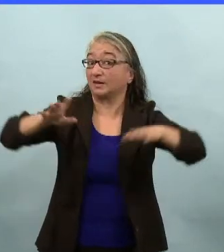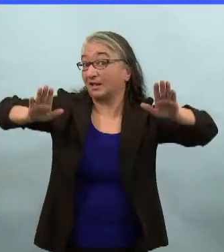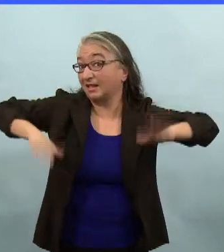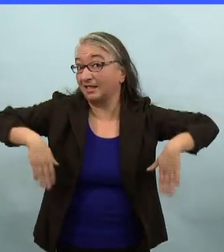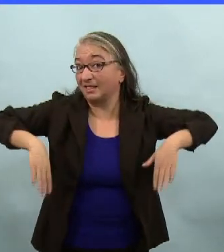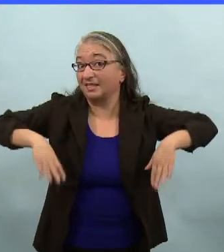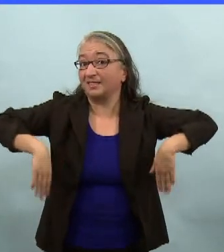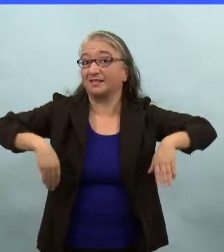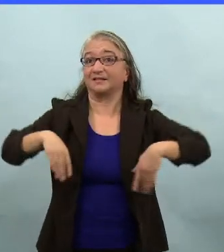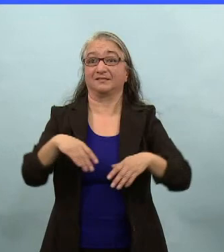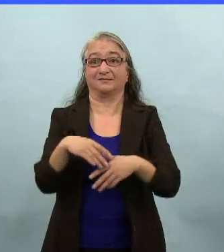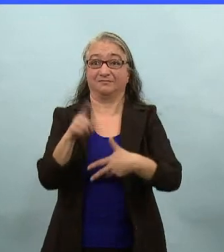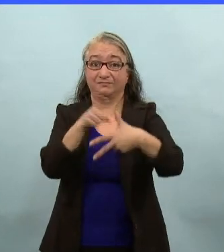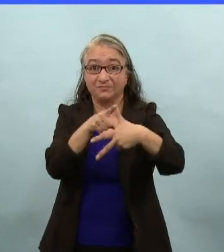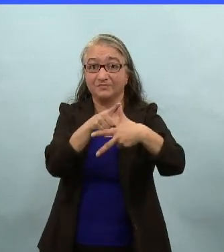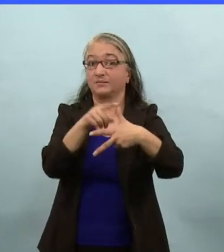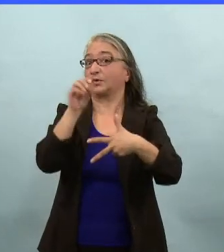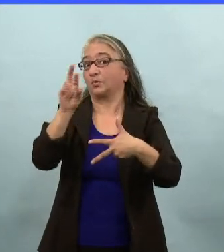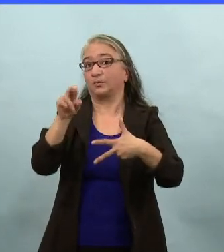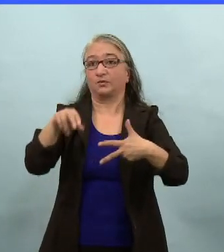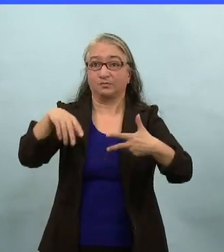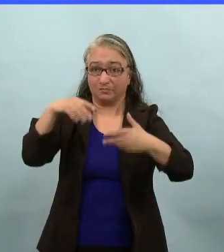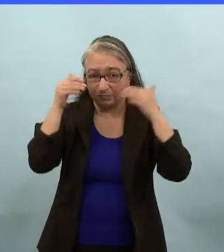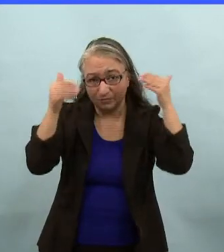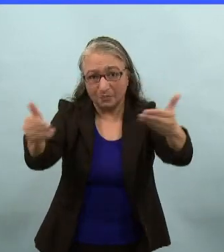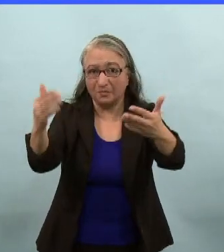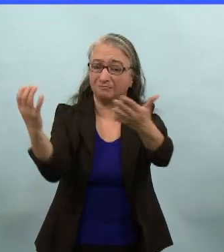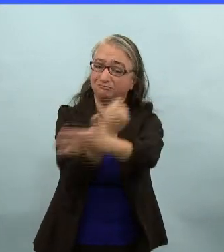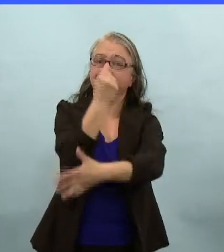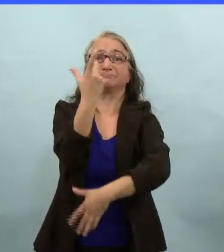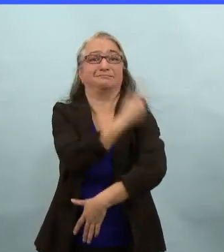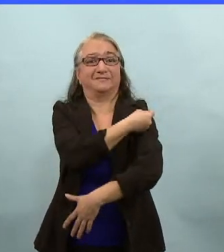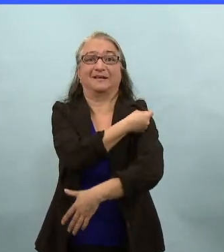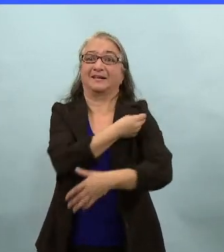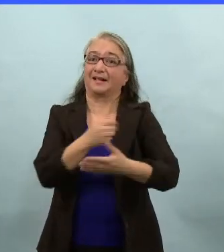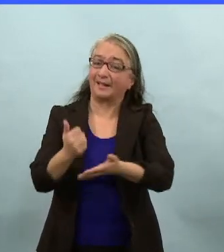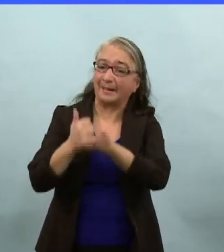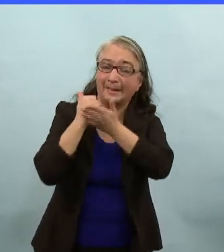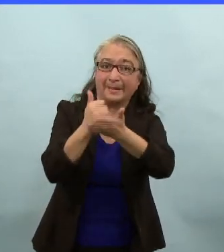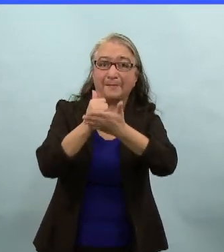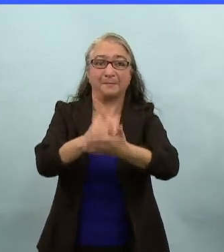to get your first and your second that is how you help yourself your friends your family members